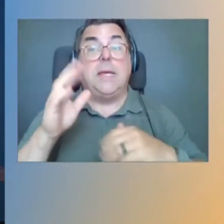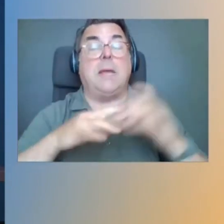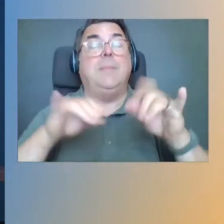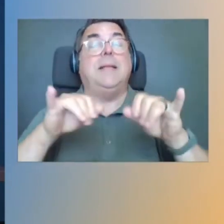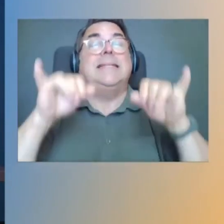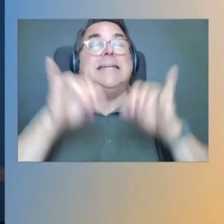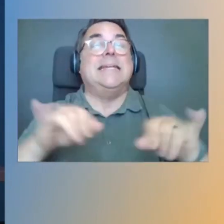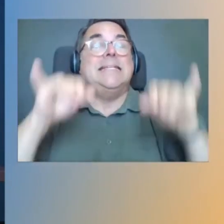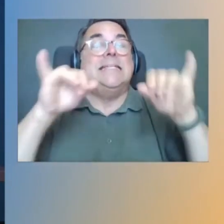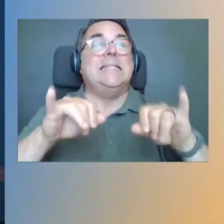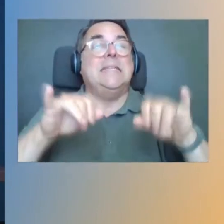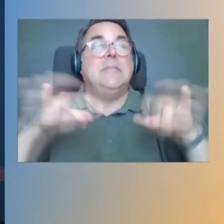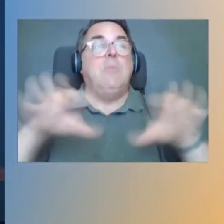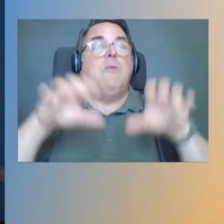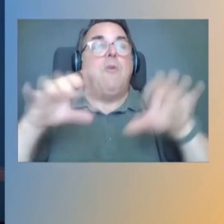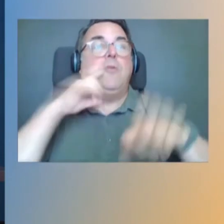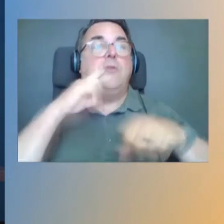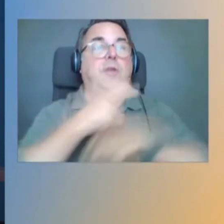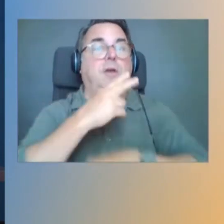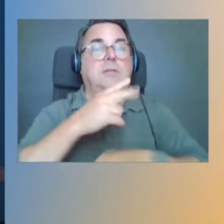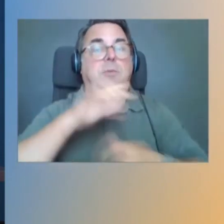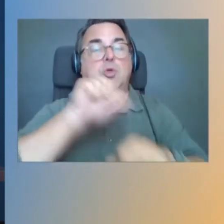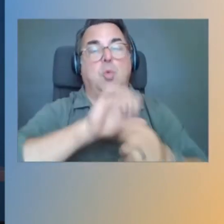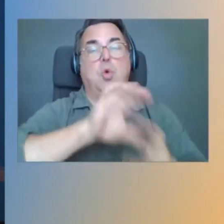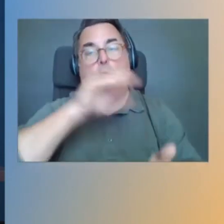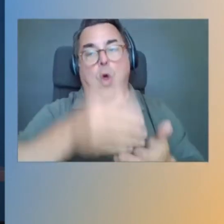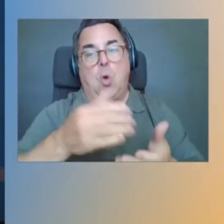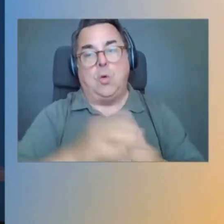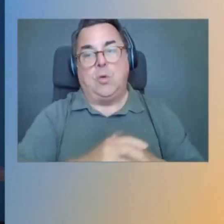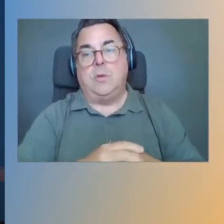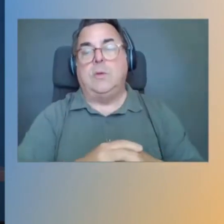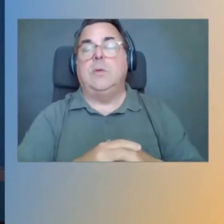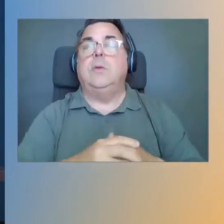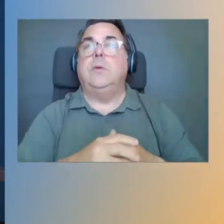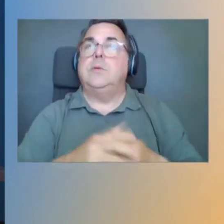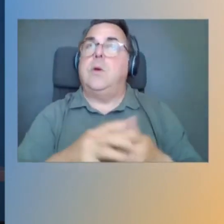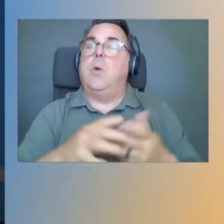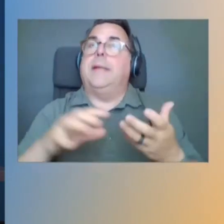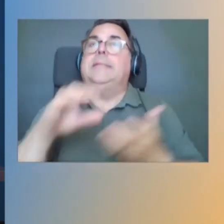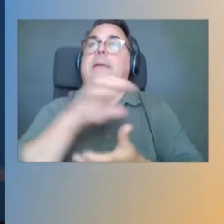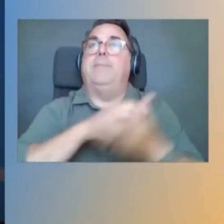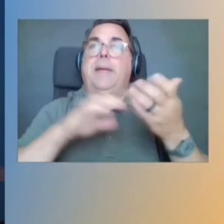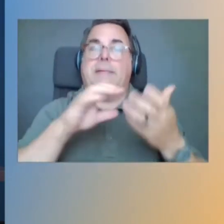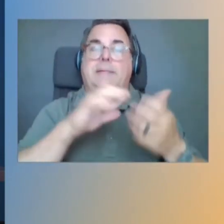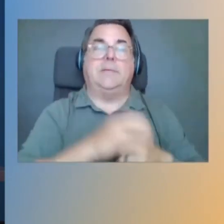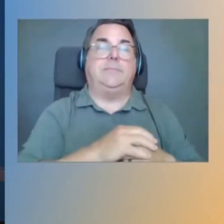for our customers' workload. So again, it's a combination of the fact that we have our own flash translation layer